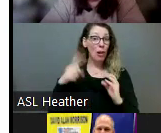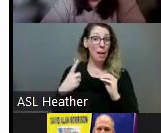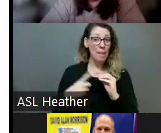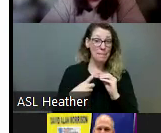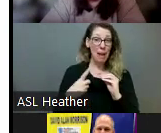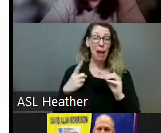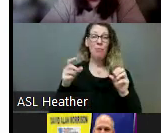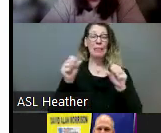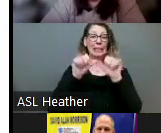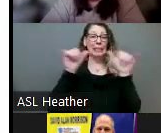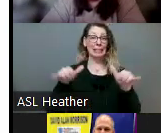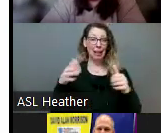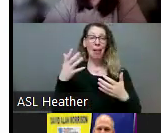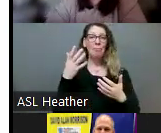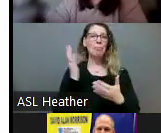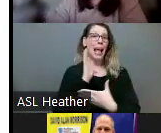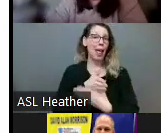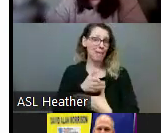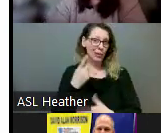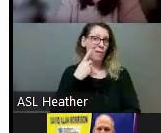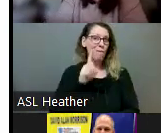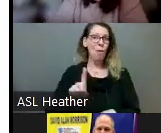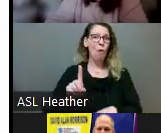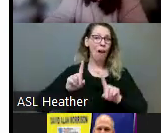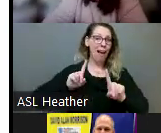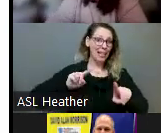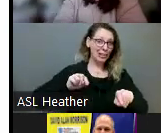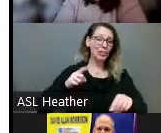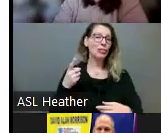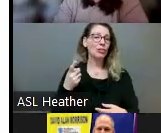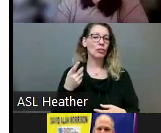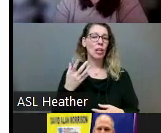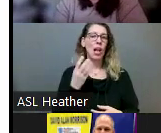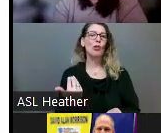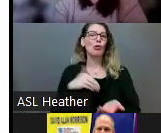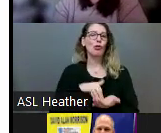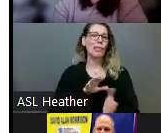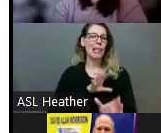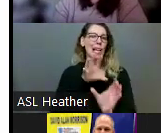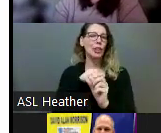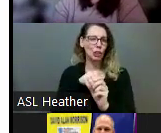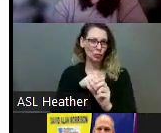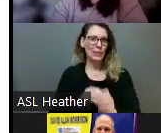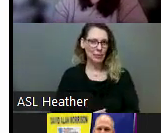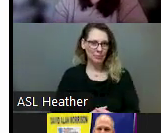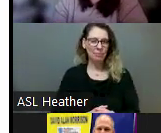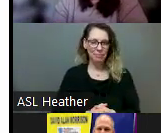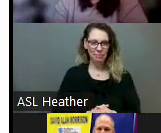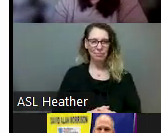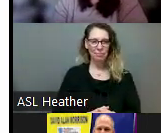systems and interventions for attendance and re-engagement.